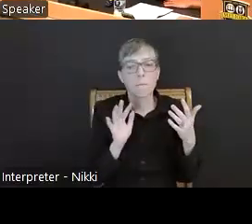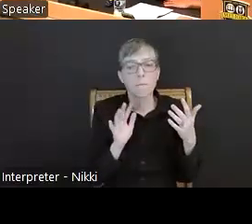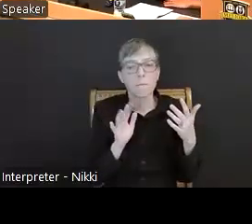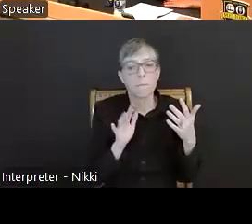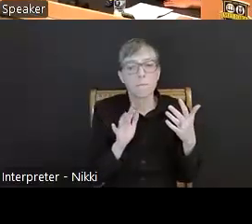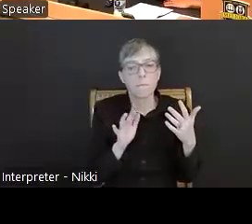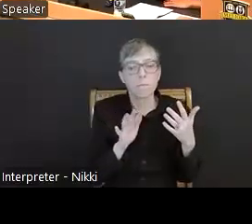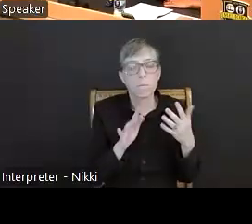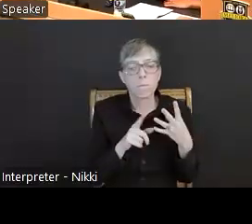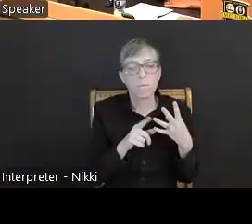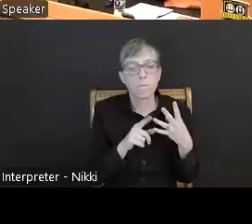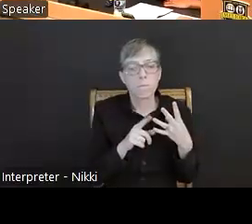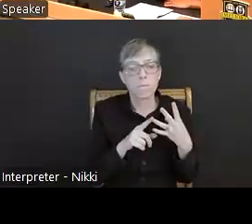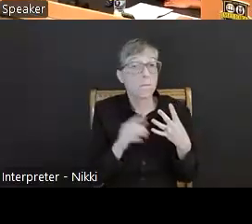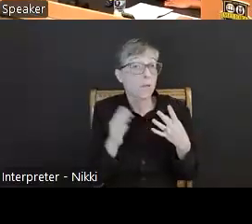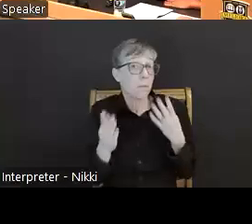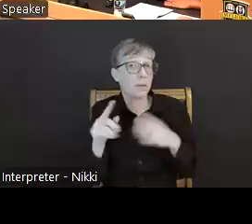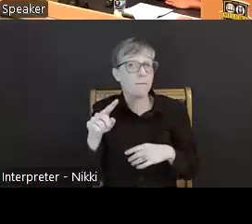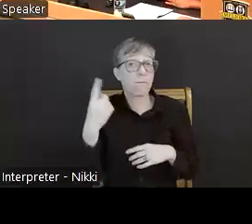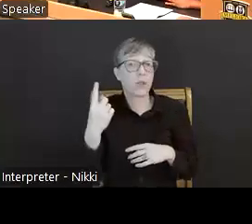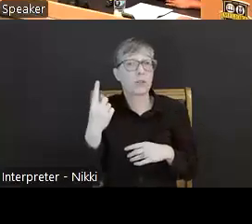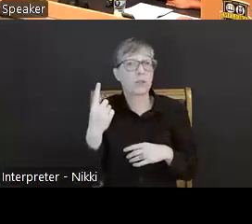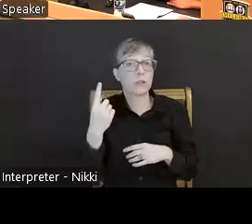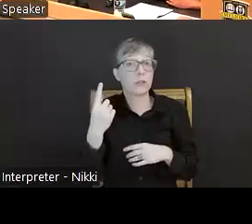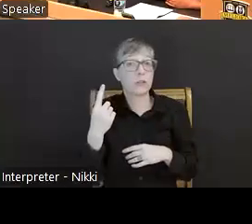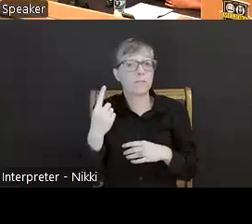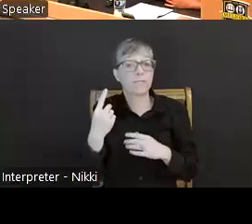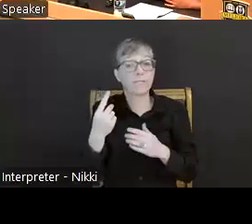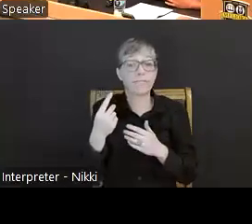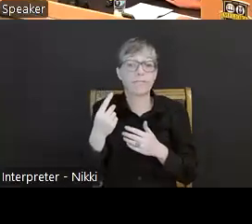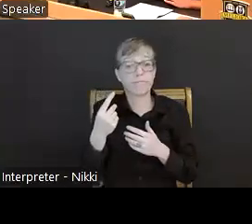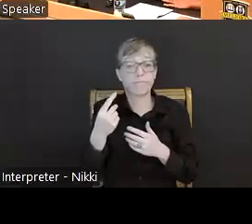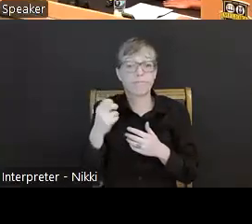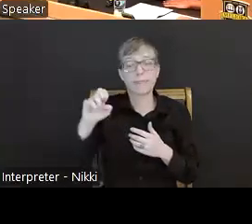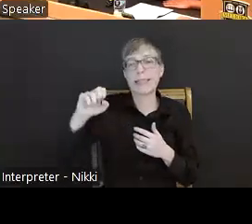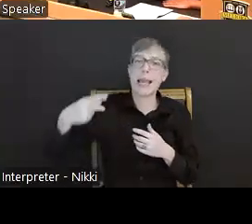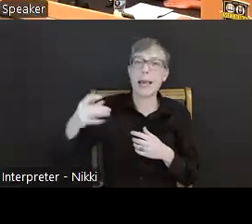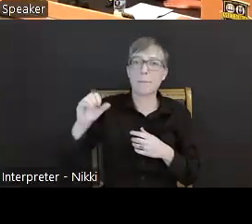back for a first episode of care with us um and so they might come back and with the interest to do